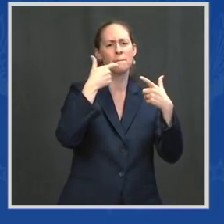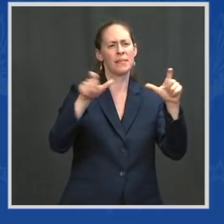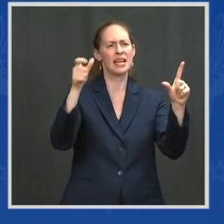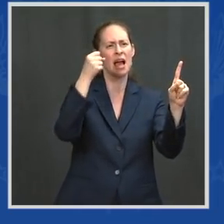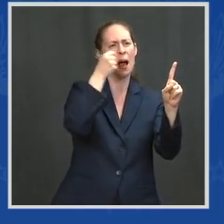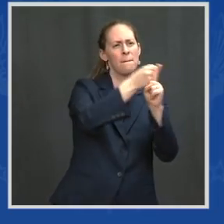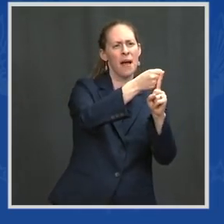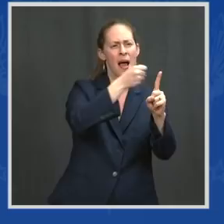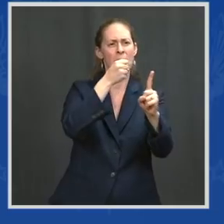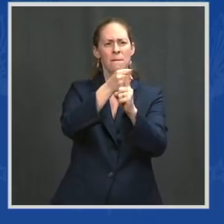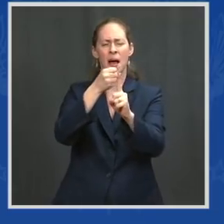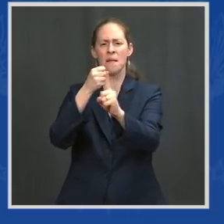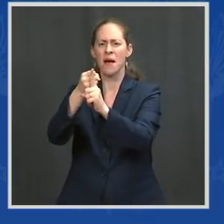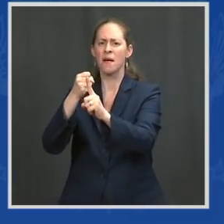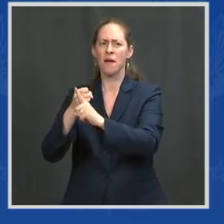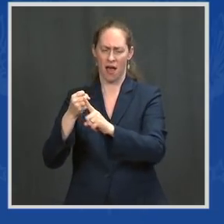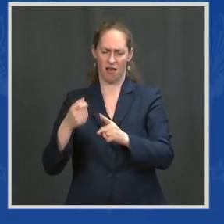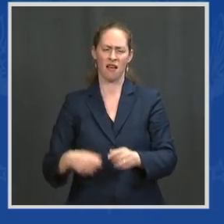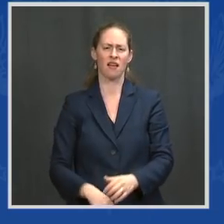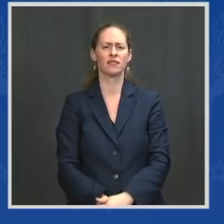Lake Charles is a great American city,